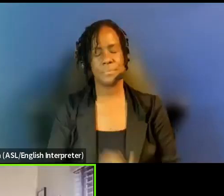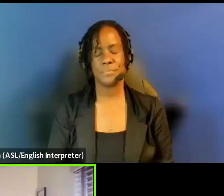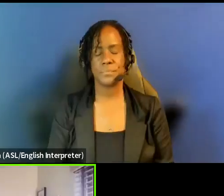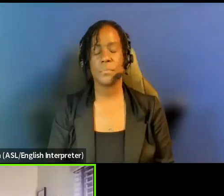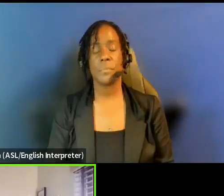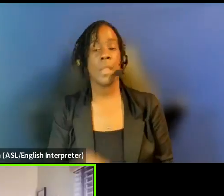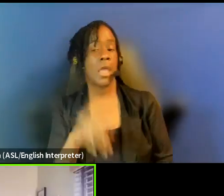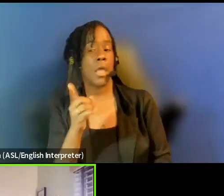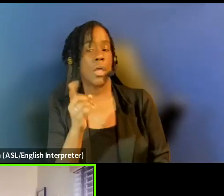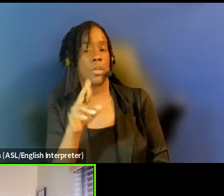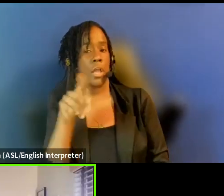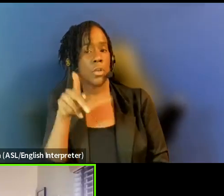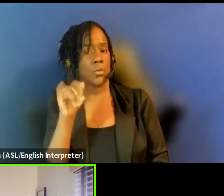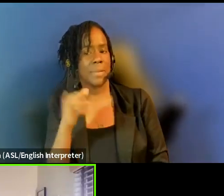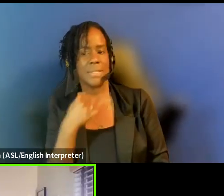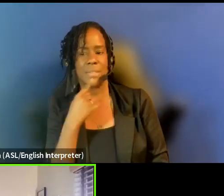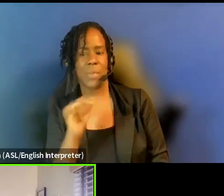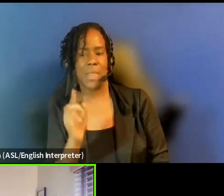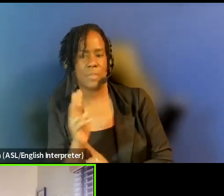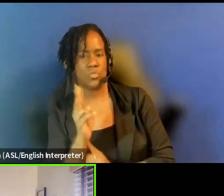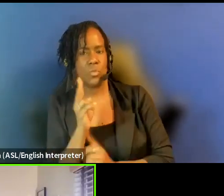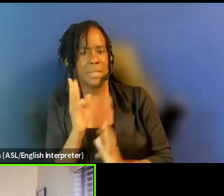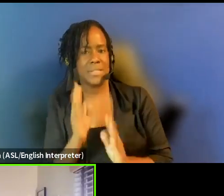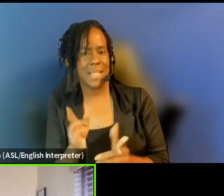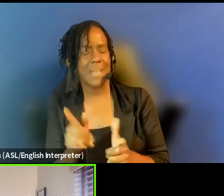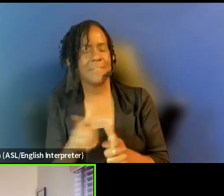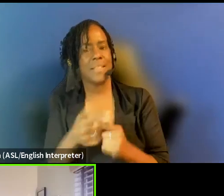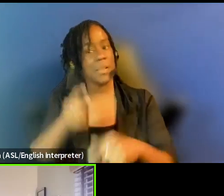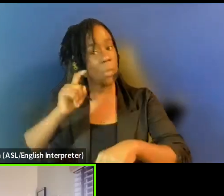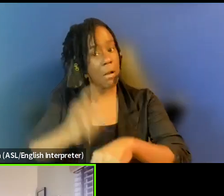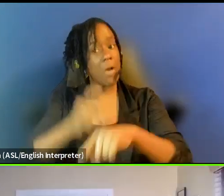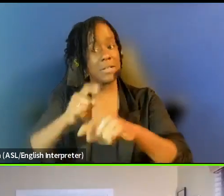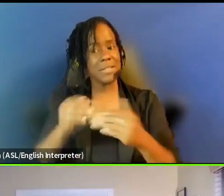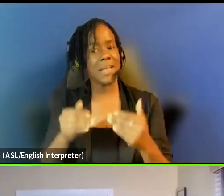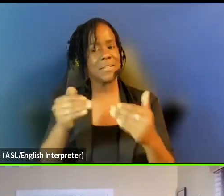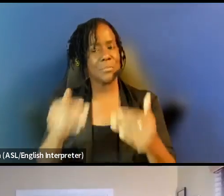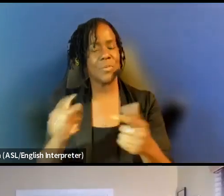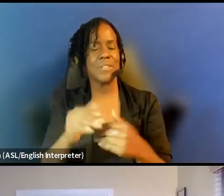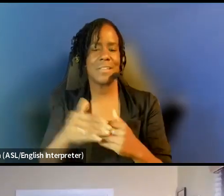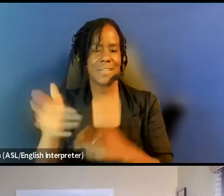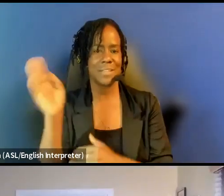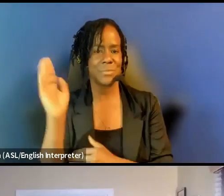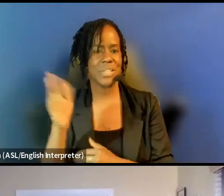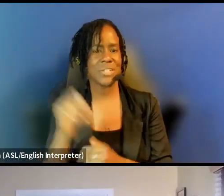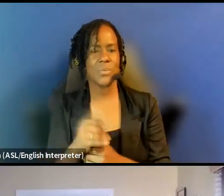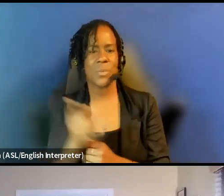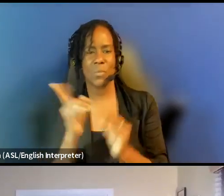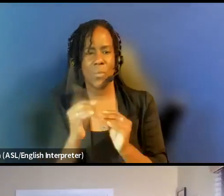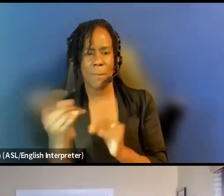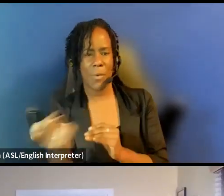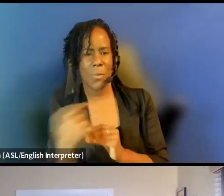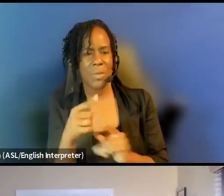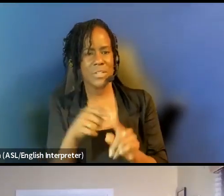really look at disability prevalence overlaid with broadband access that is usable. So we can really understand